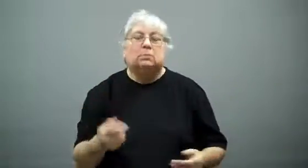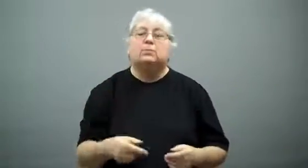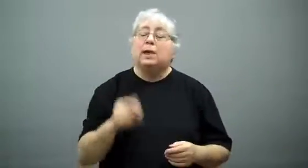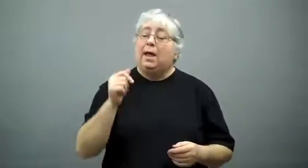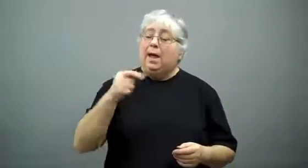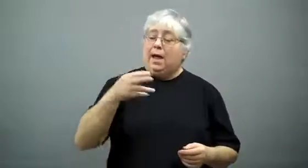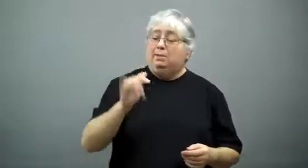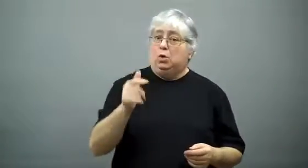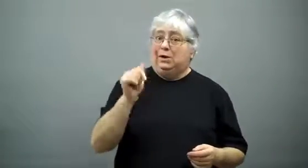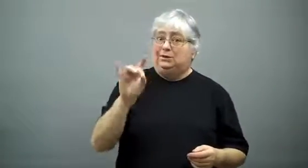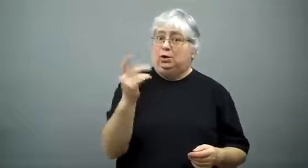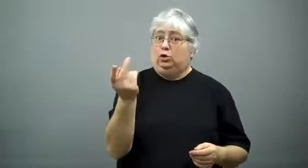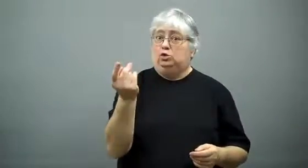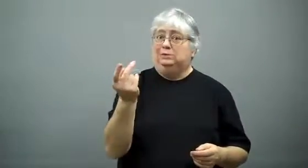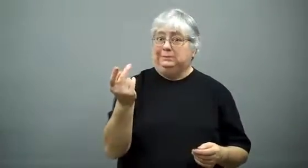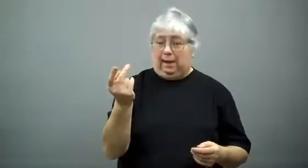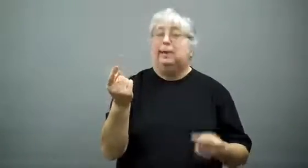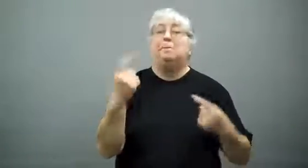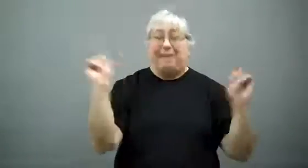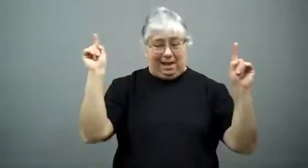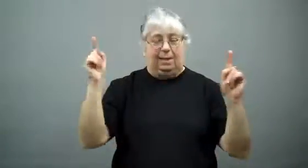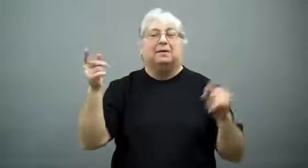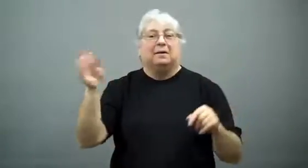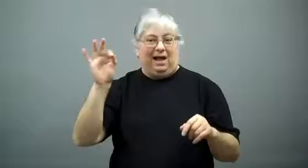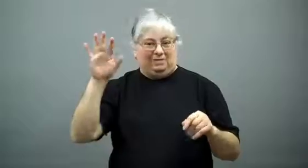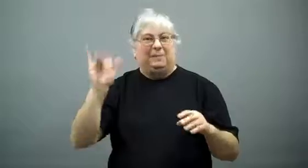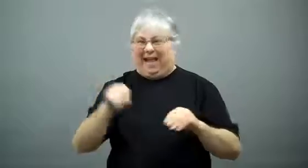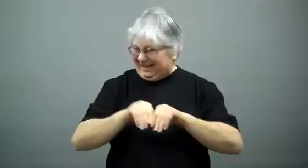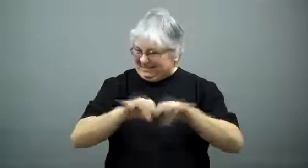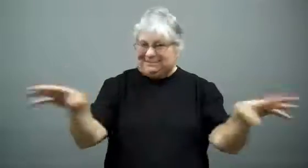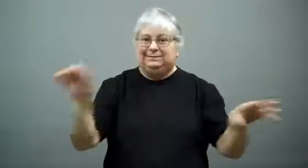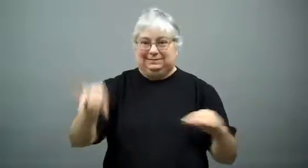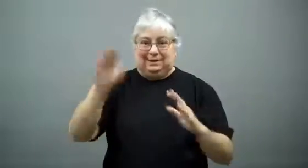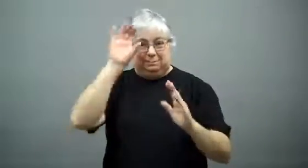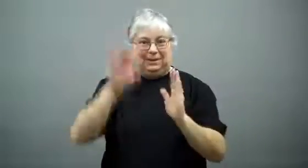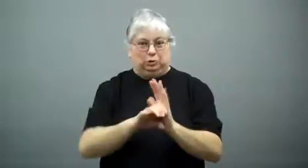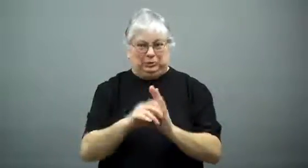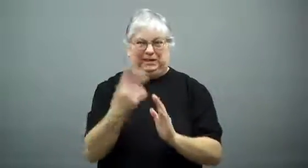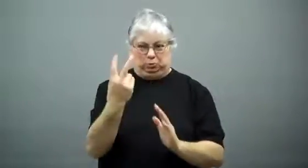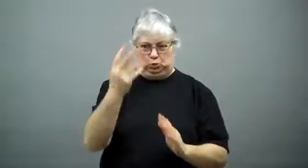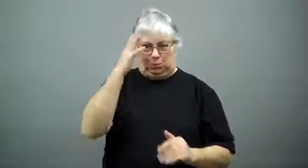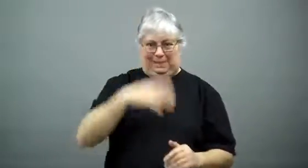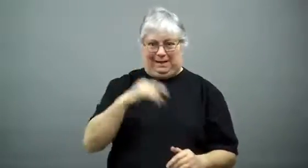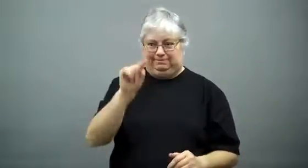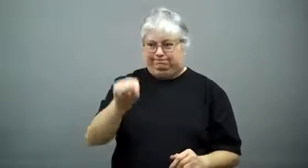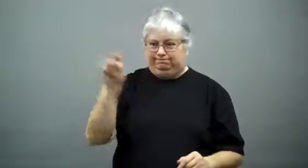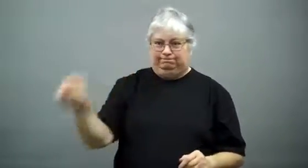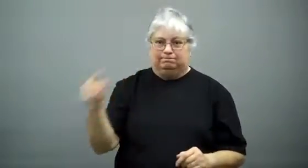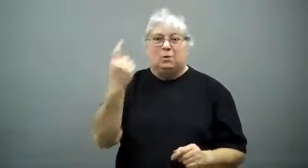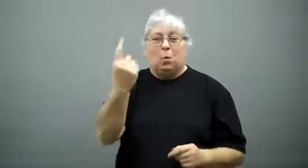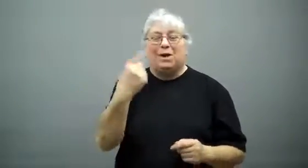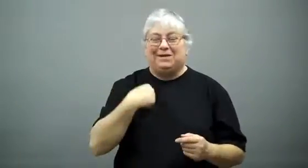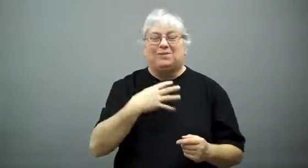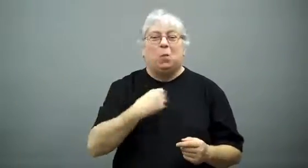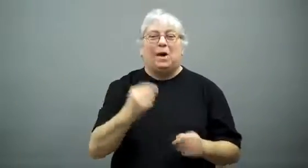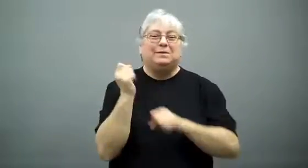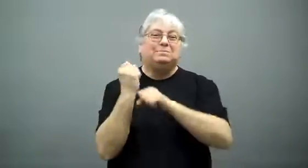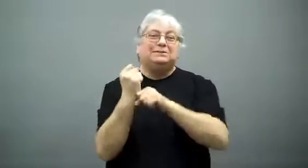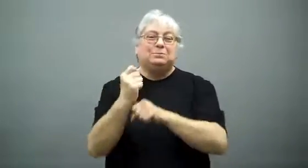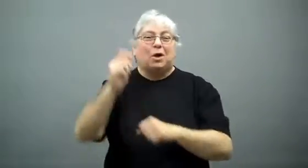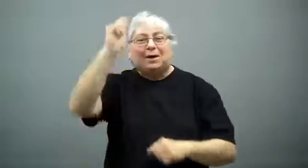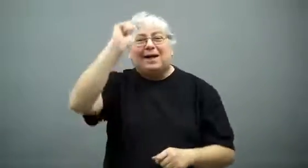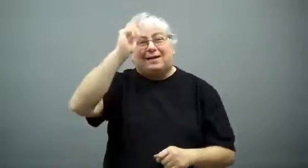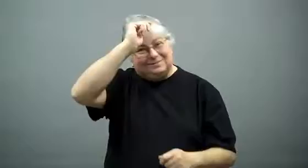On Thursday, April 18, the FBI released pictures of two male suspects.